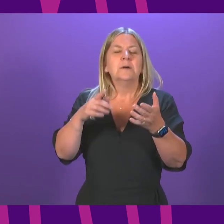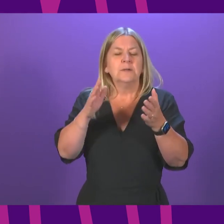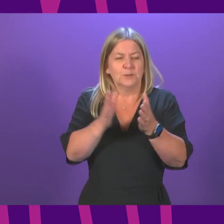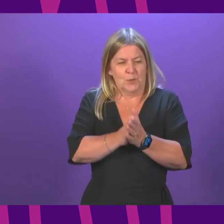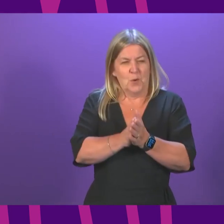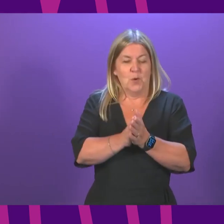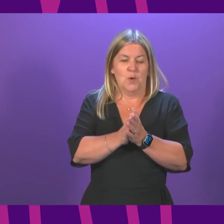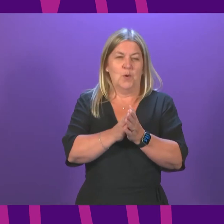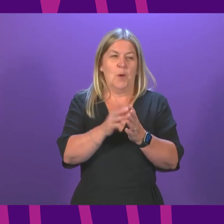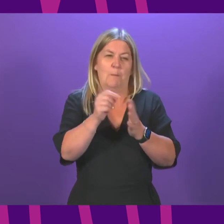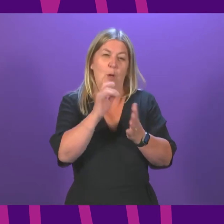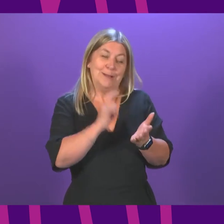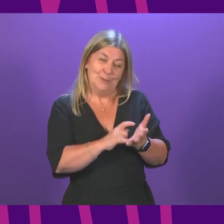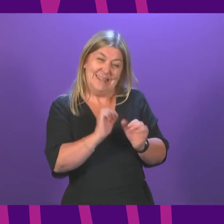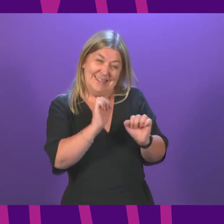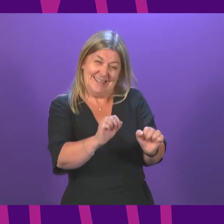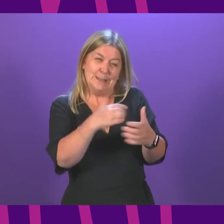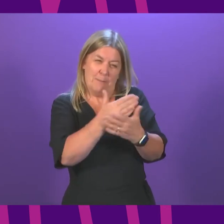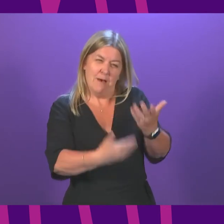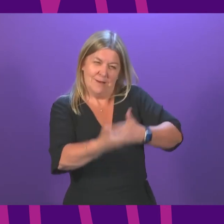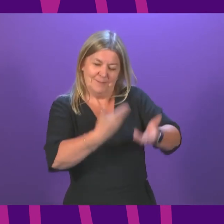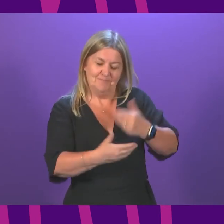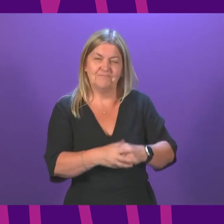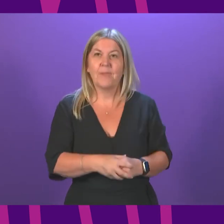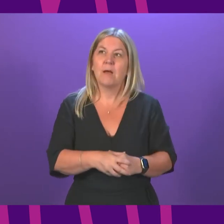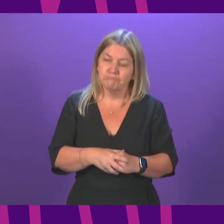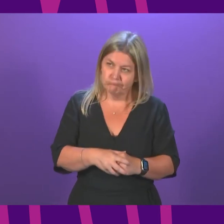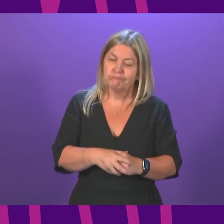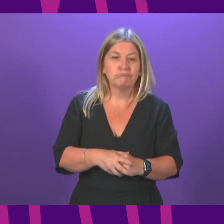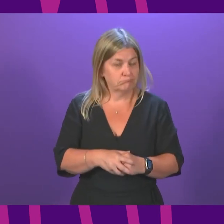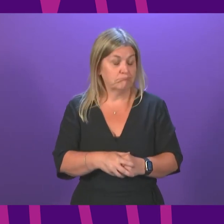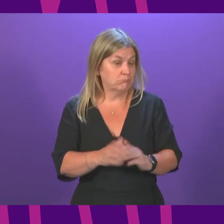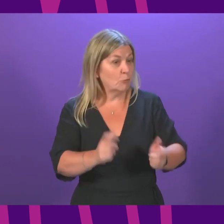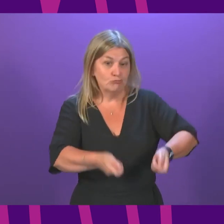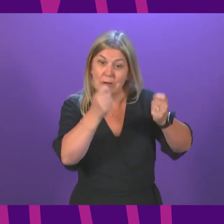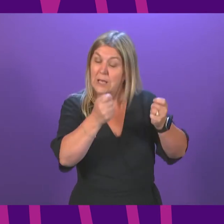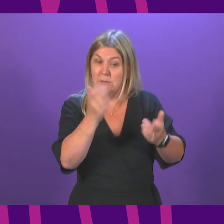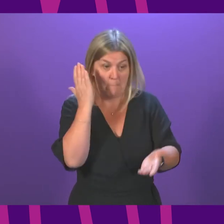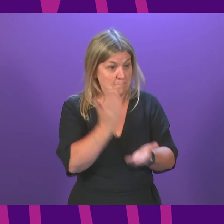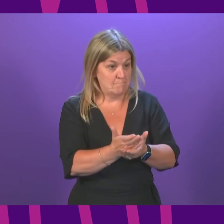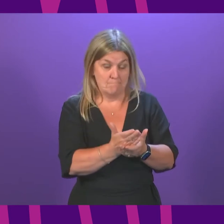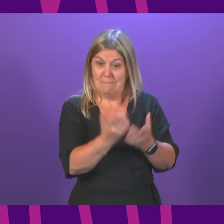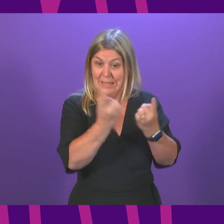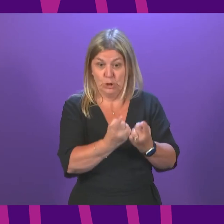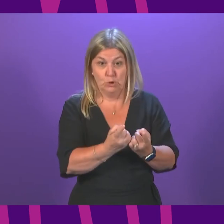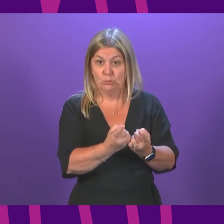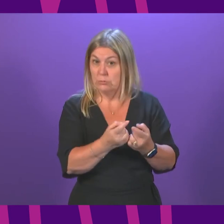Mr Sweeney’s contribution. He raised absolutely legitimate issues of debate; they are completely